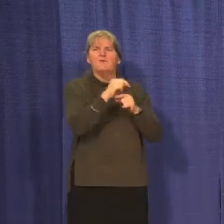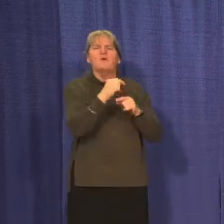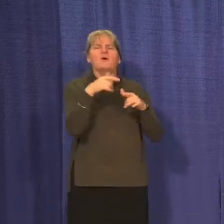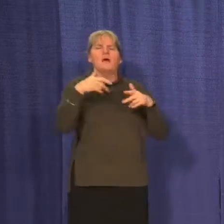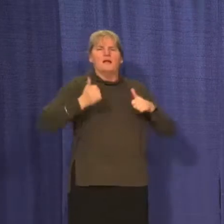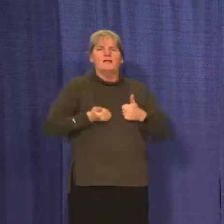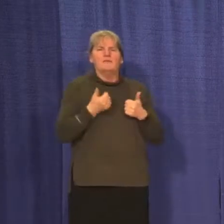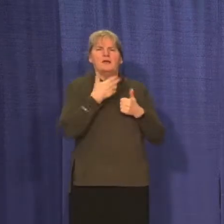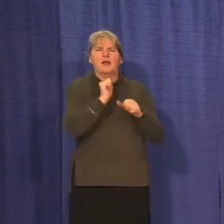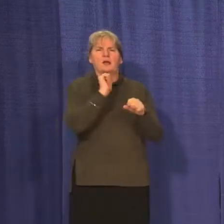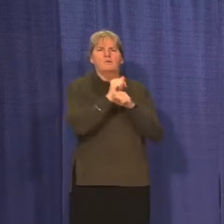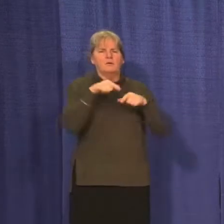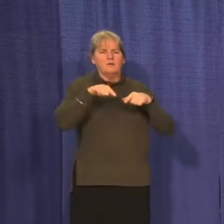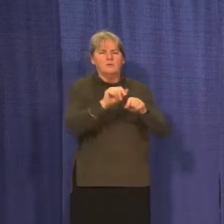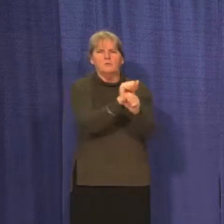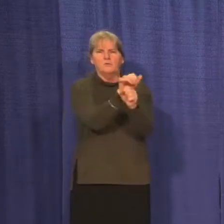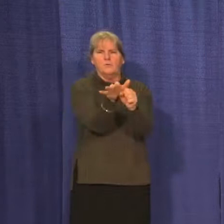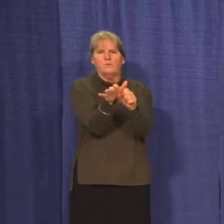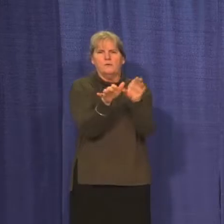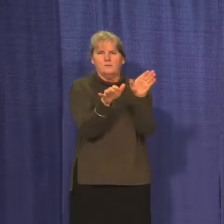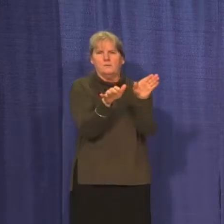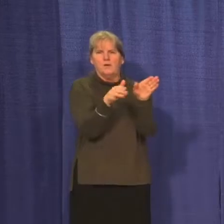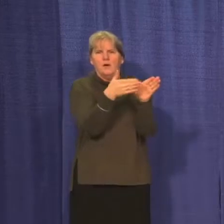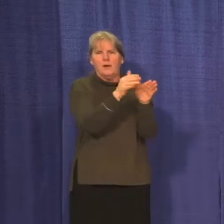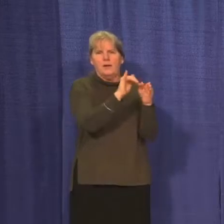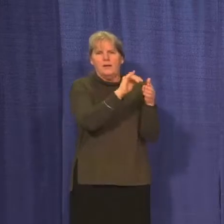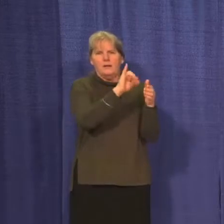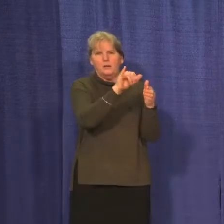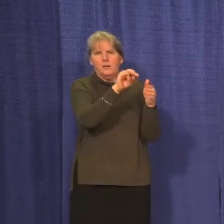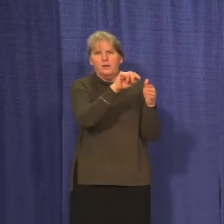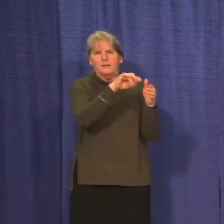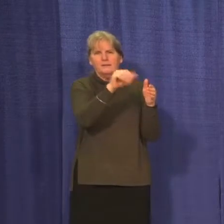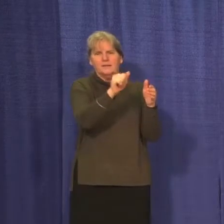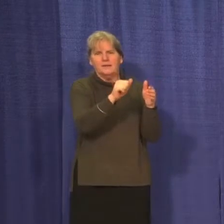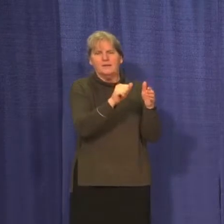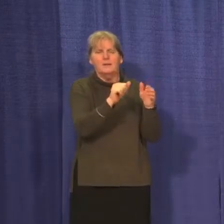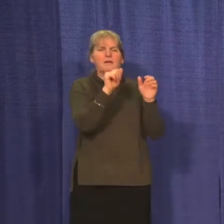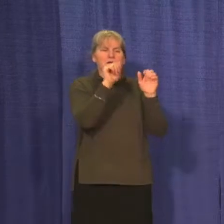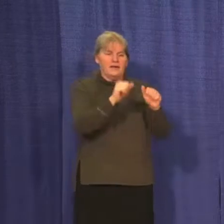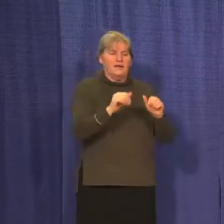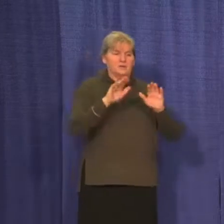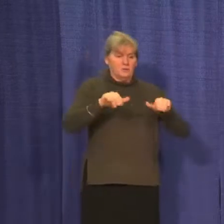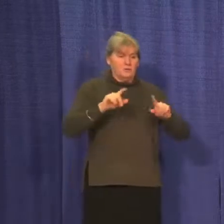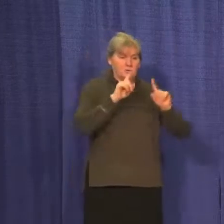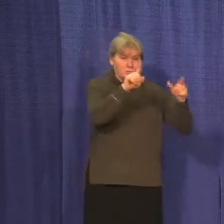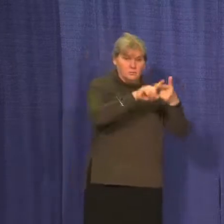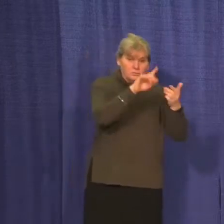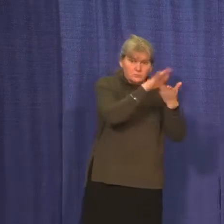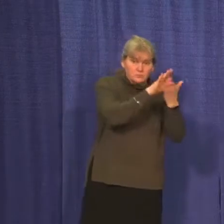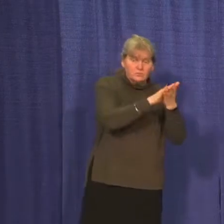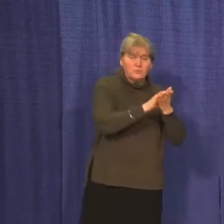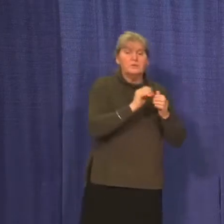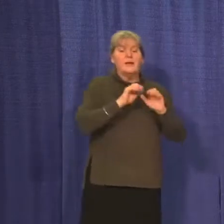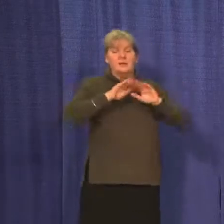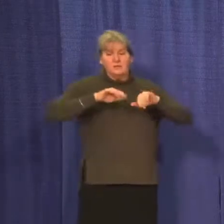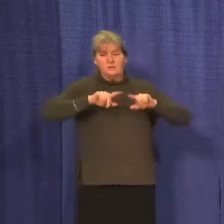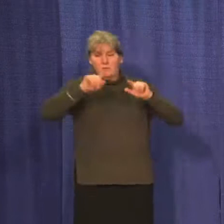working during COVID-19. They have the three categories. Can your child go to school, to